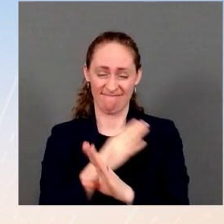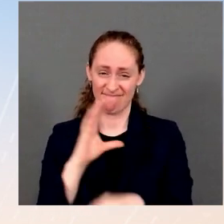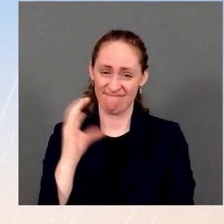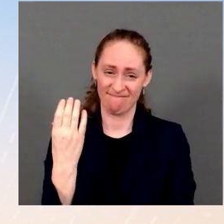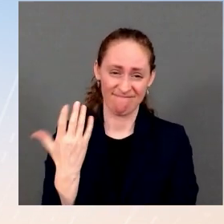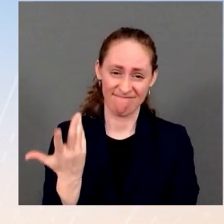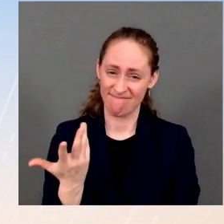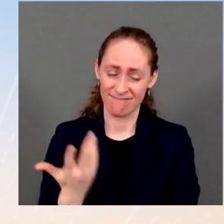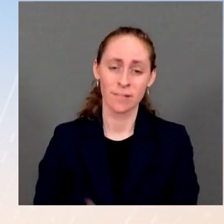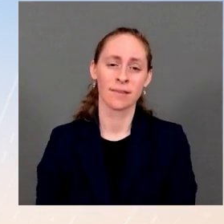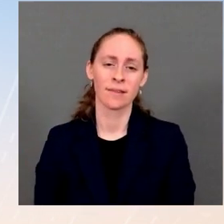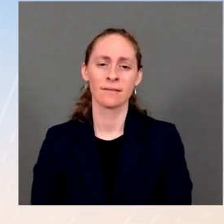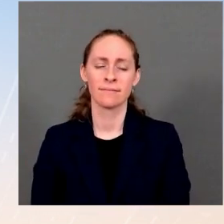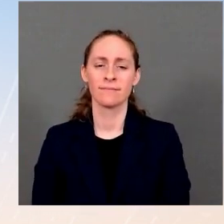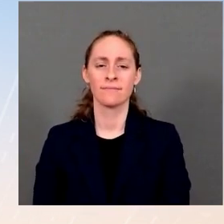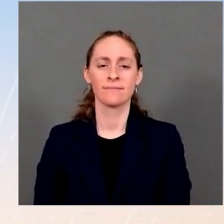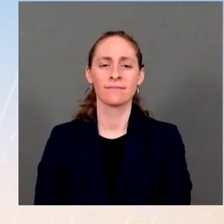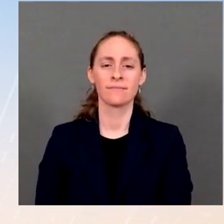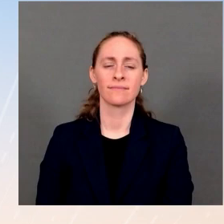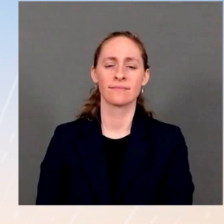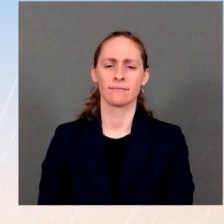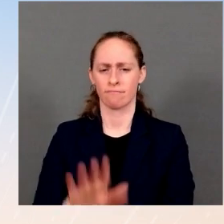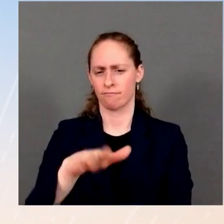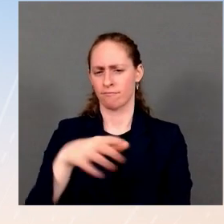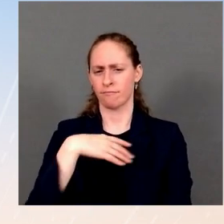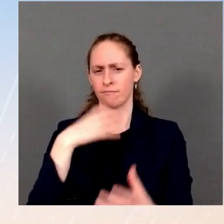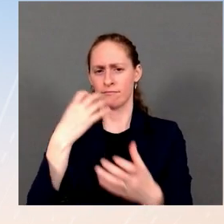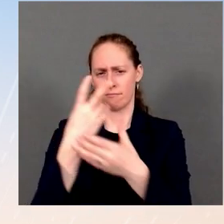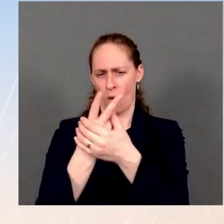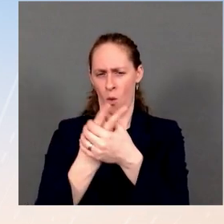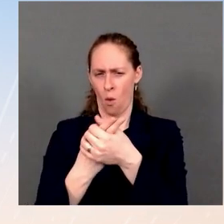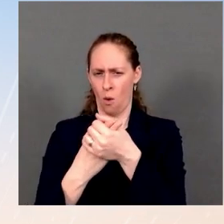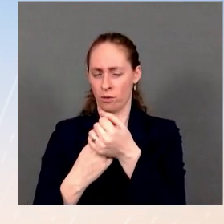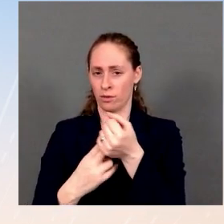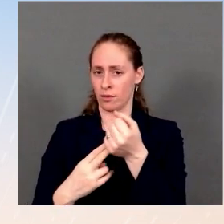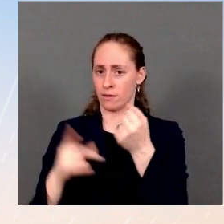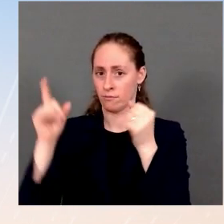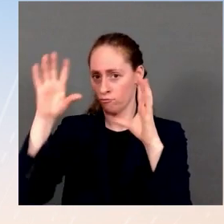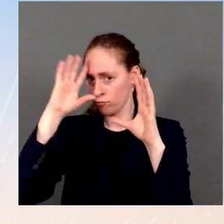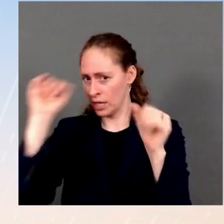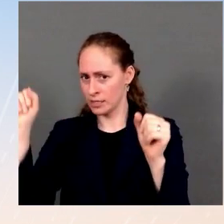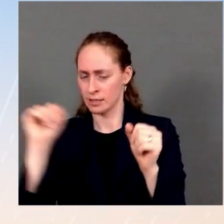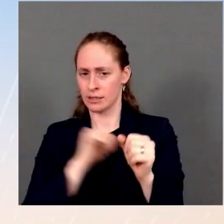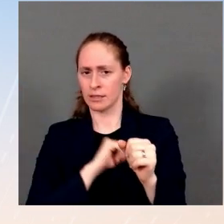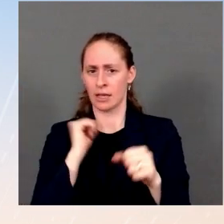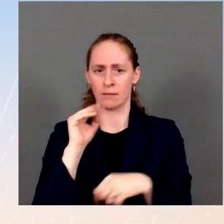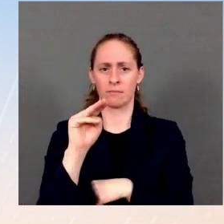should be kept private. So, the President's discussions with lawmakers, outside of readouts that we have,